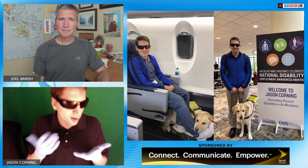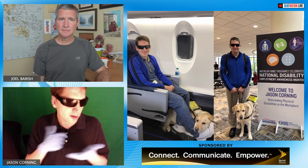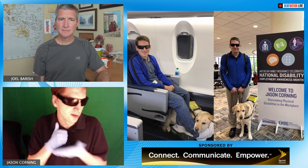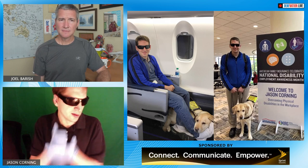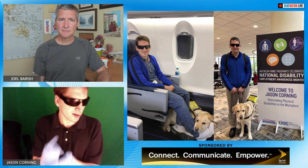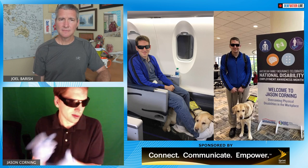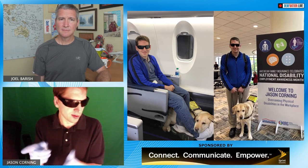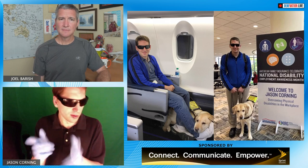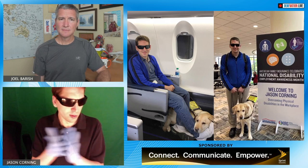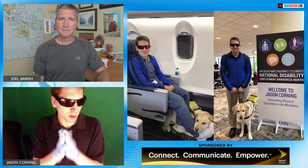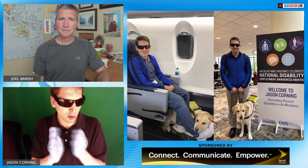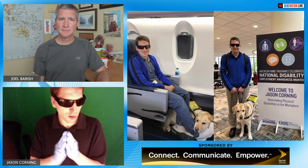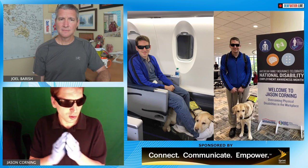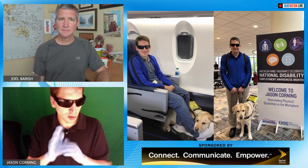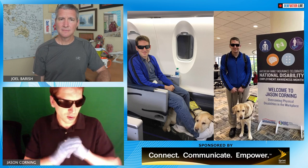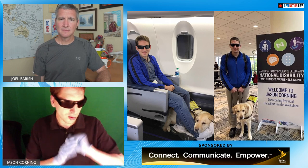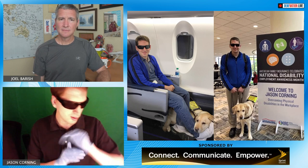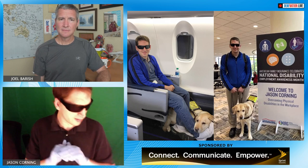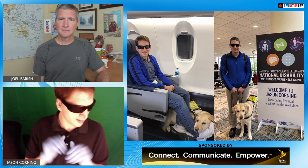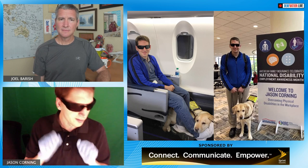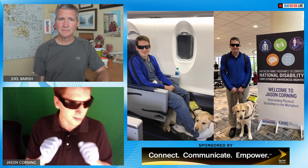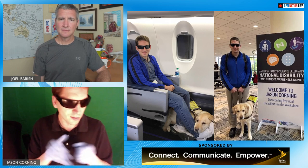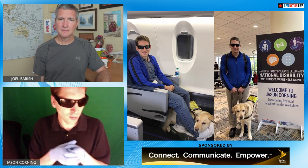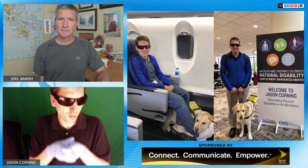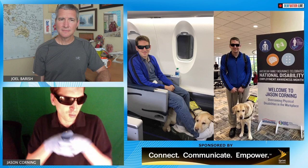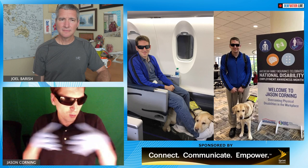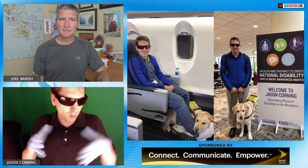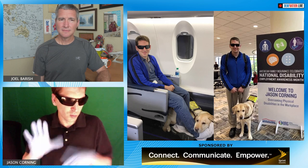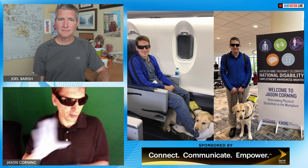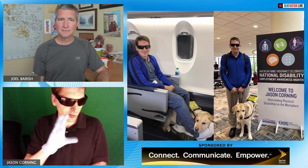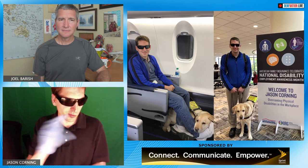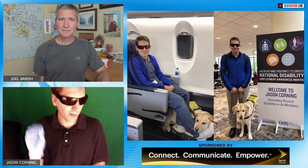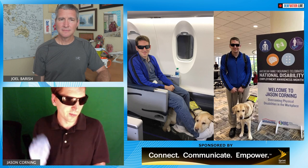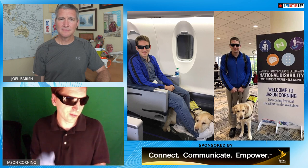interpreter to help them feel more comfortable to extend their company